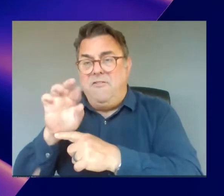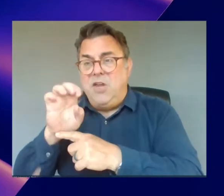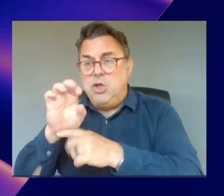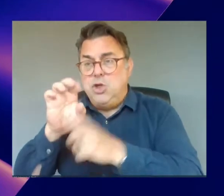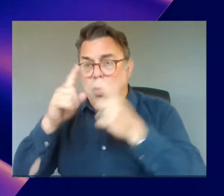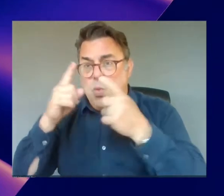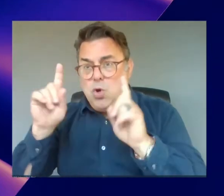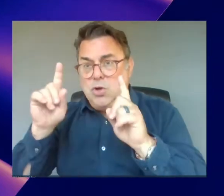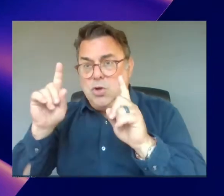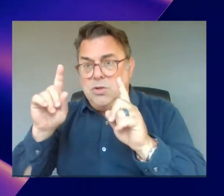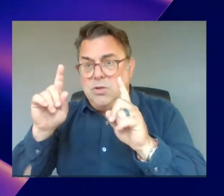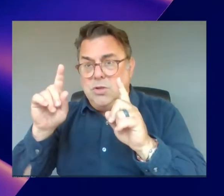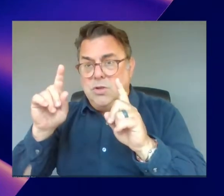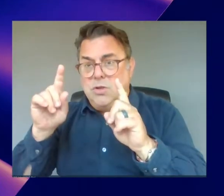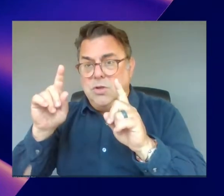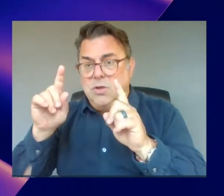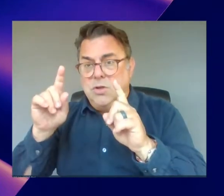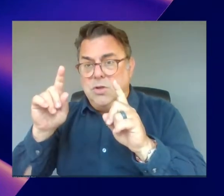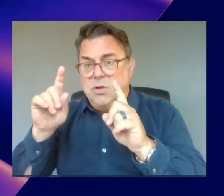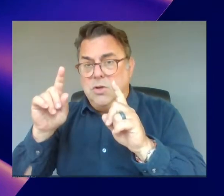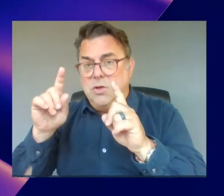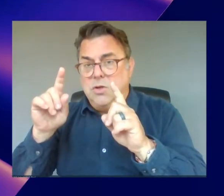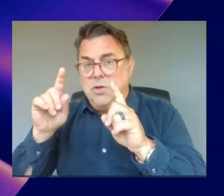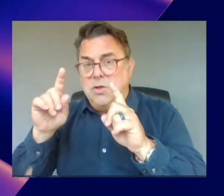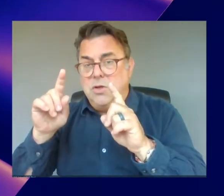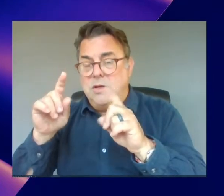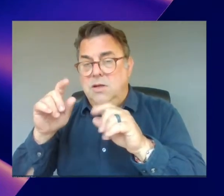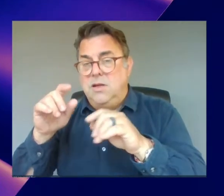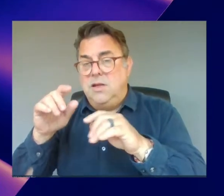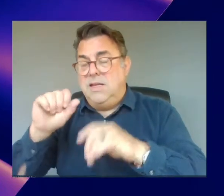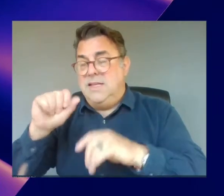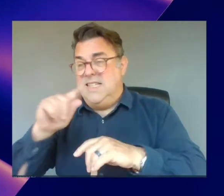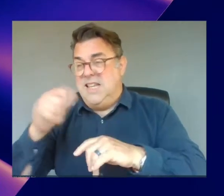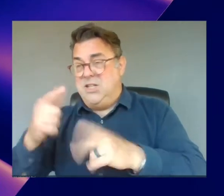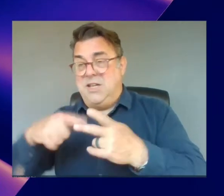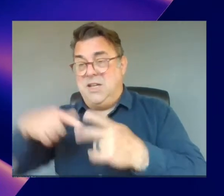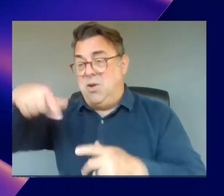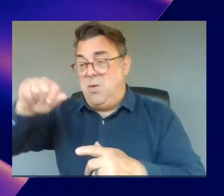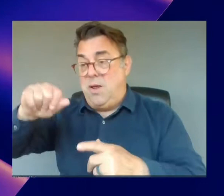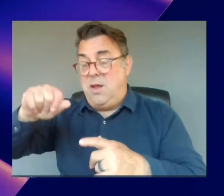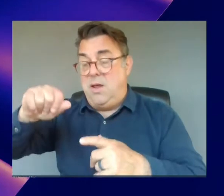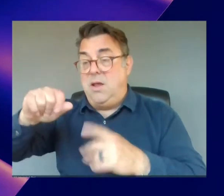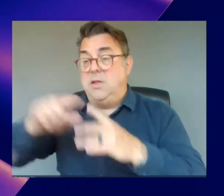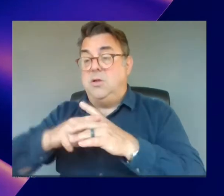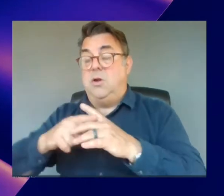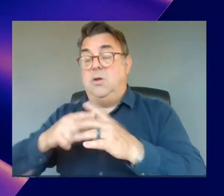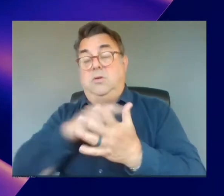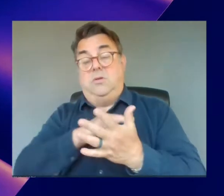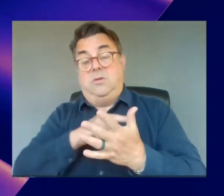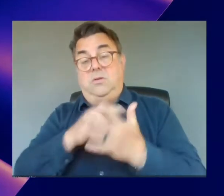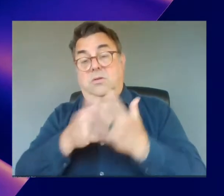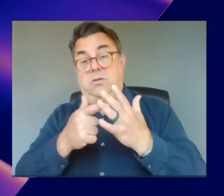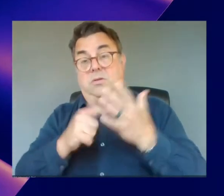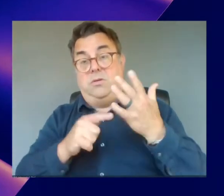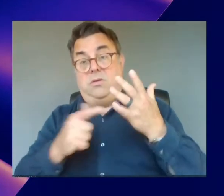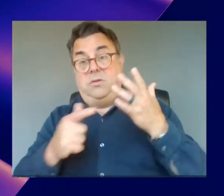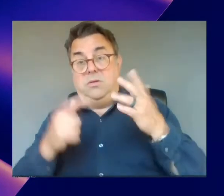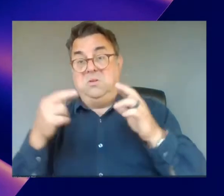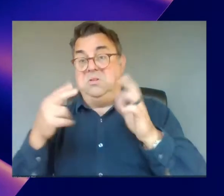in staging and QA, and then it starts down the pipeline. We're waiting. We're hoping it's timed pretty well for 9:00.